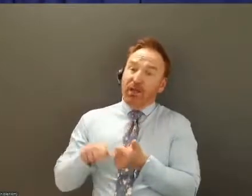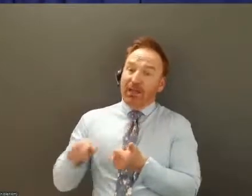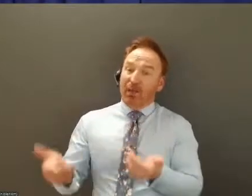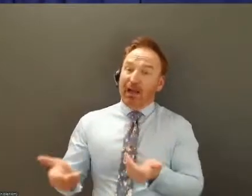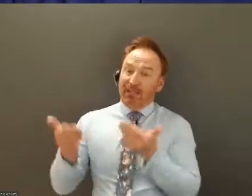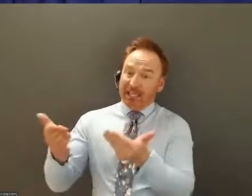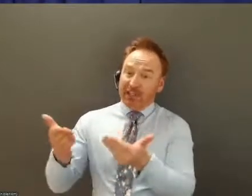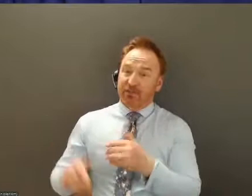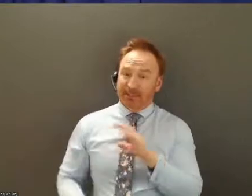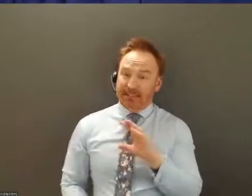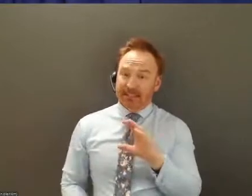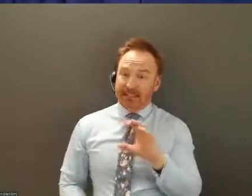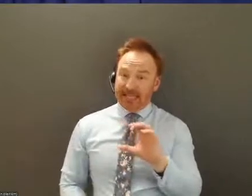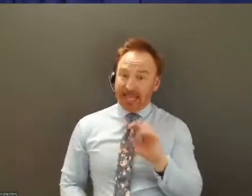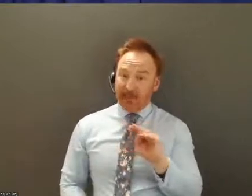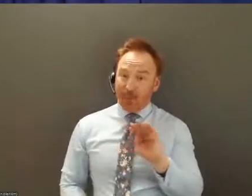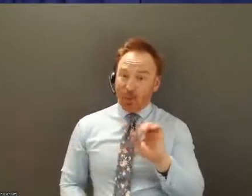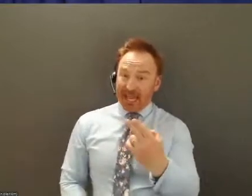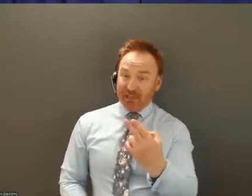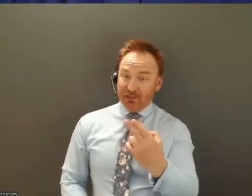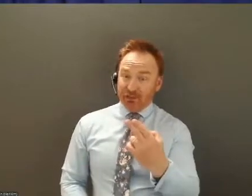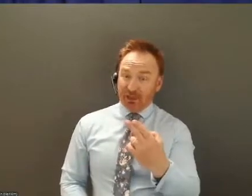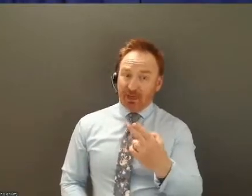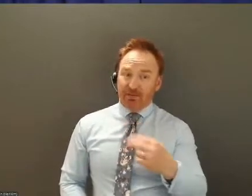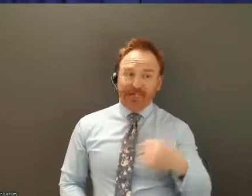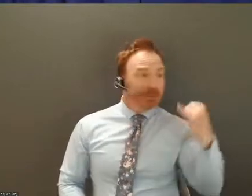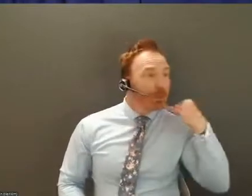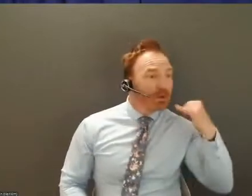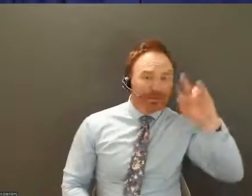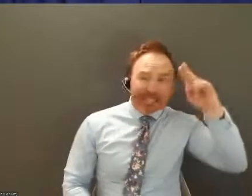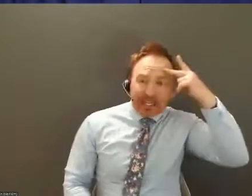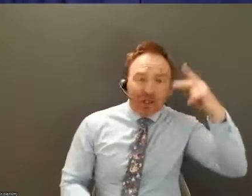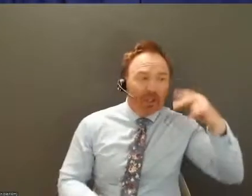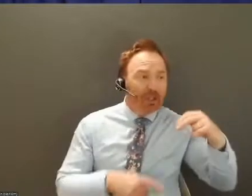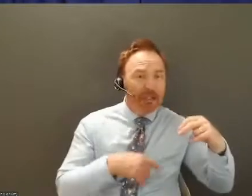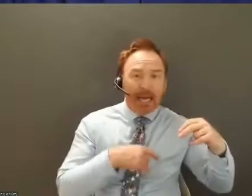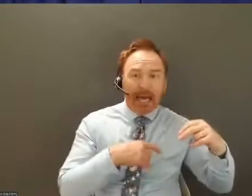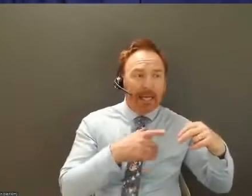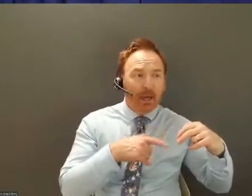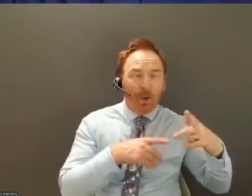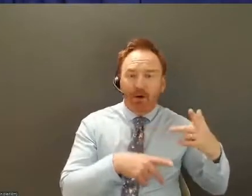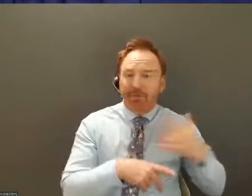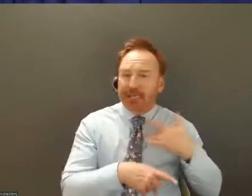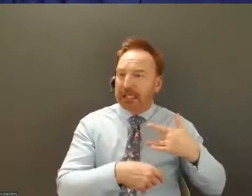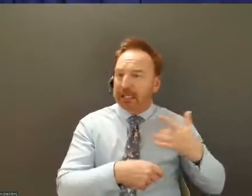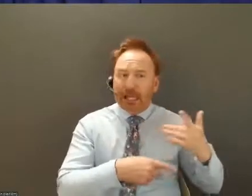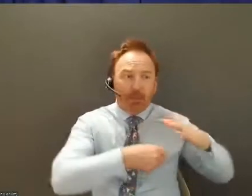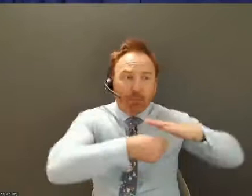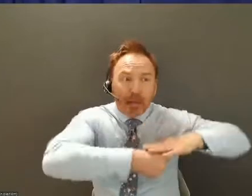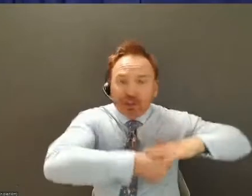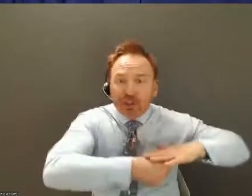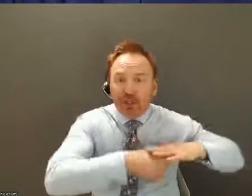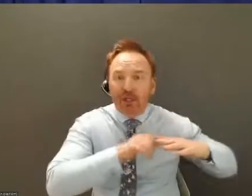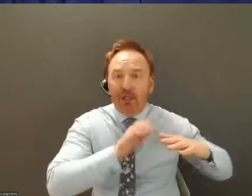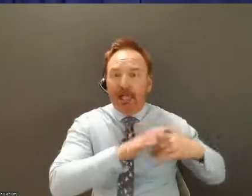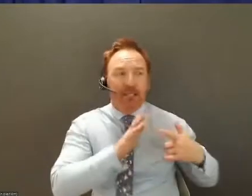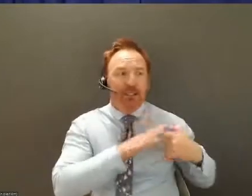give that information to the leaders and let them decide. We've seen a lot of the mayors